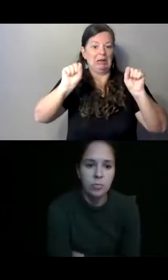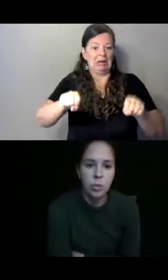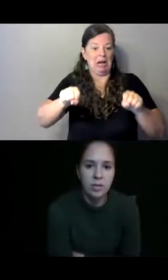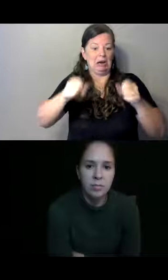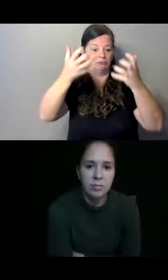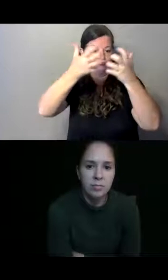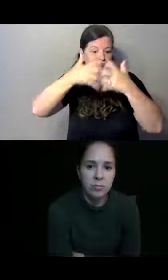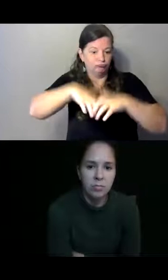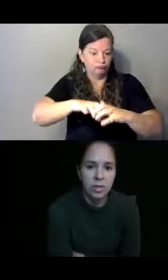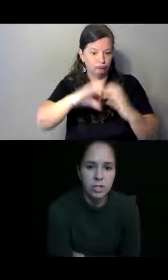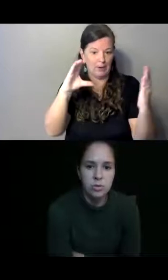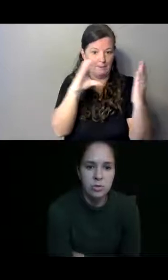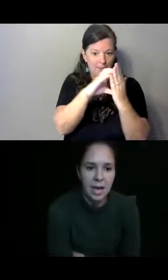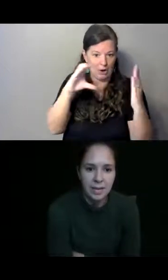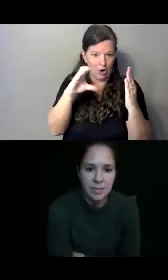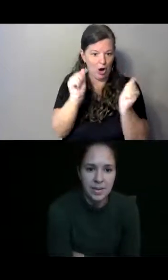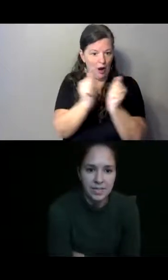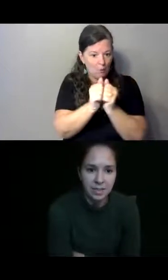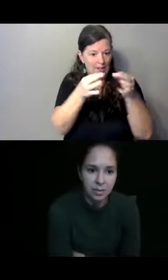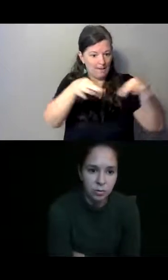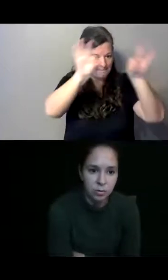What they do at the basic level,